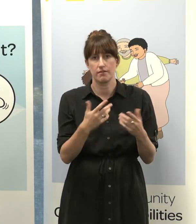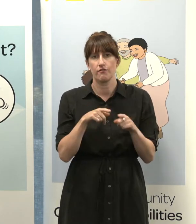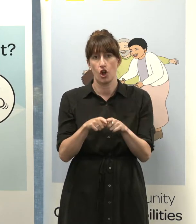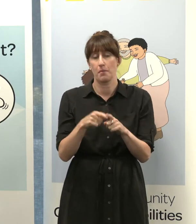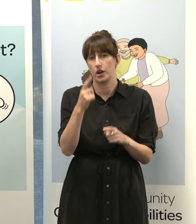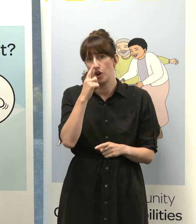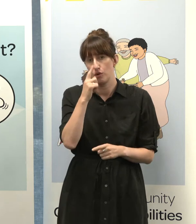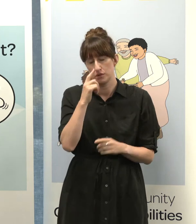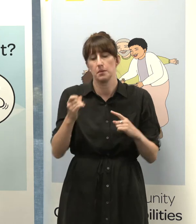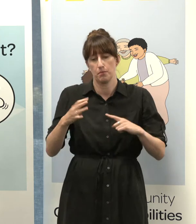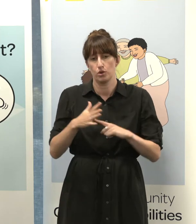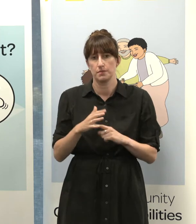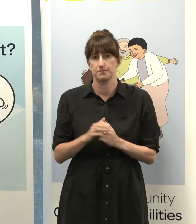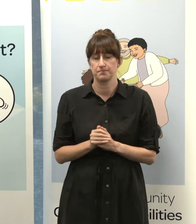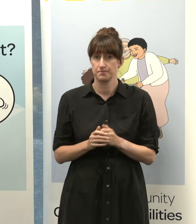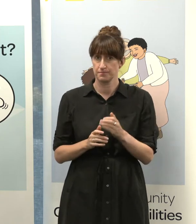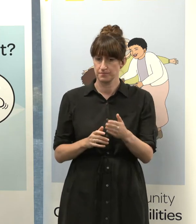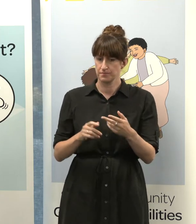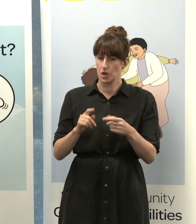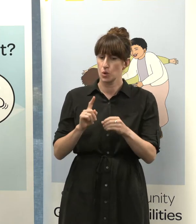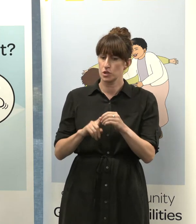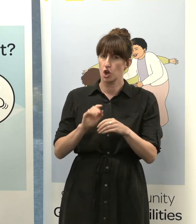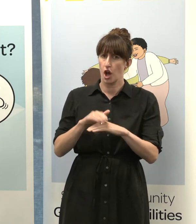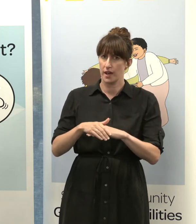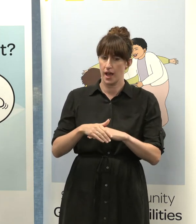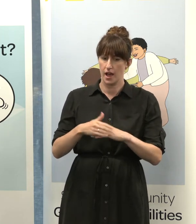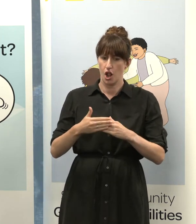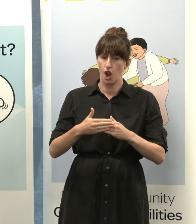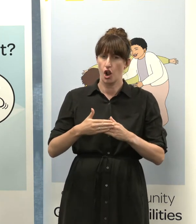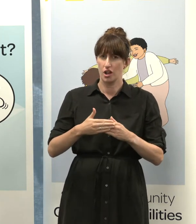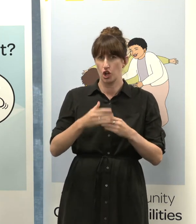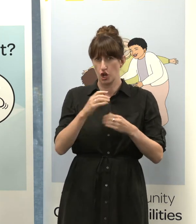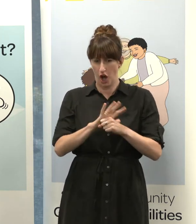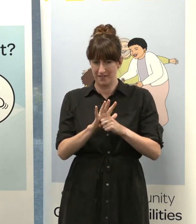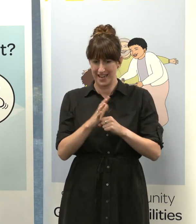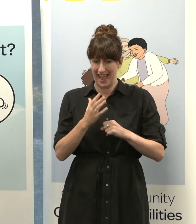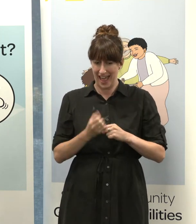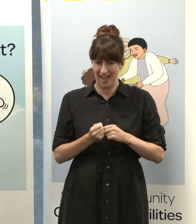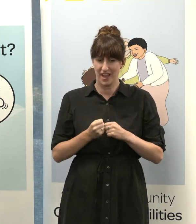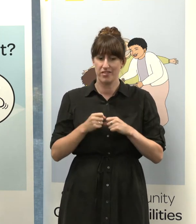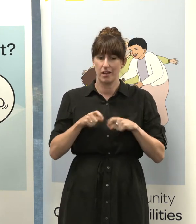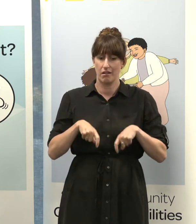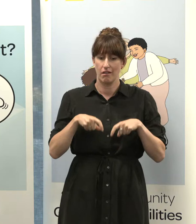But certainly swabbing the nose